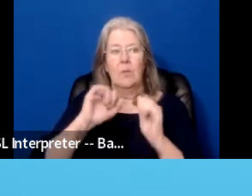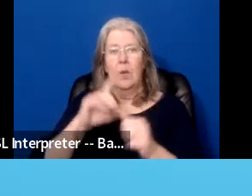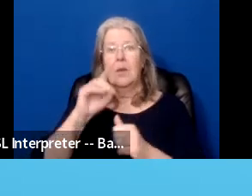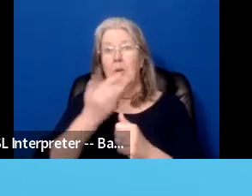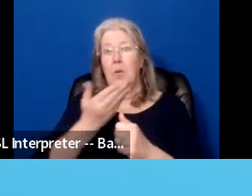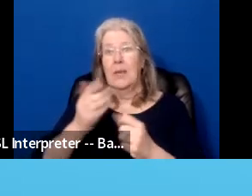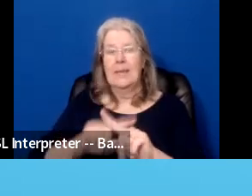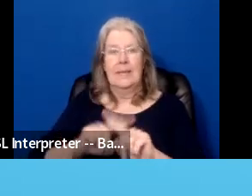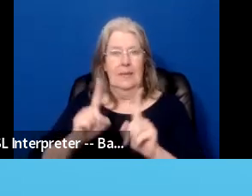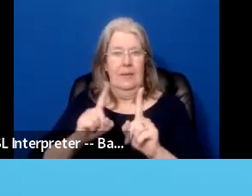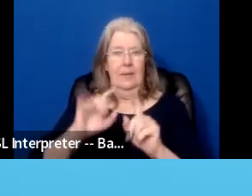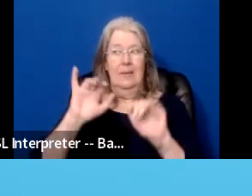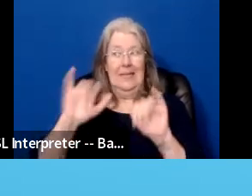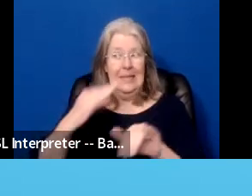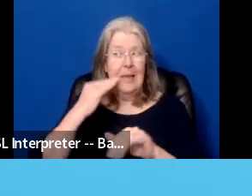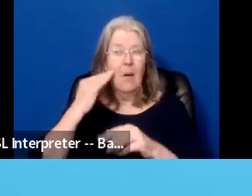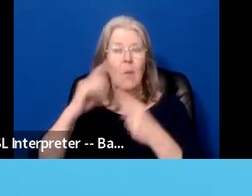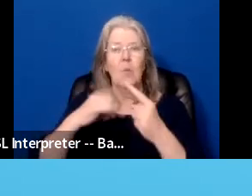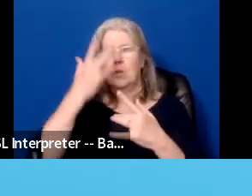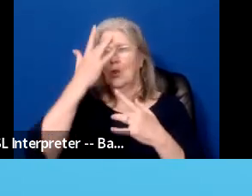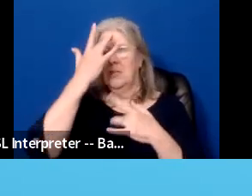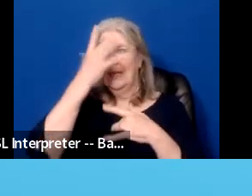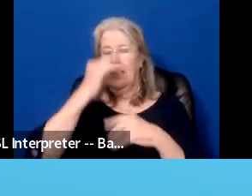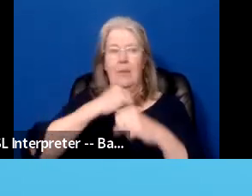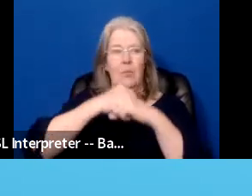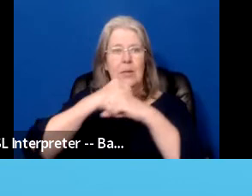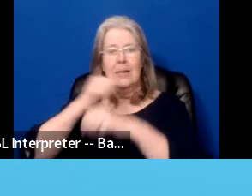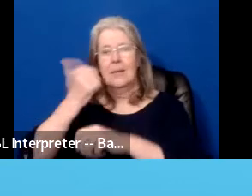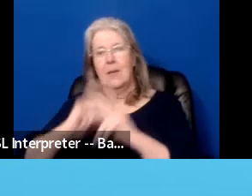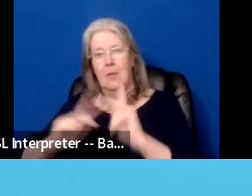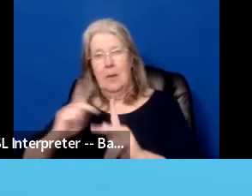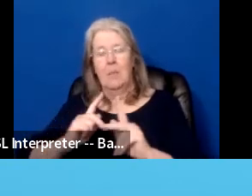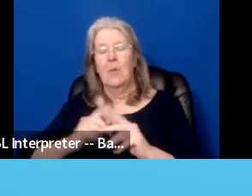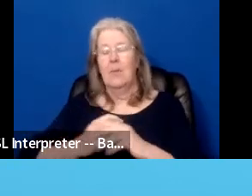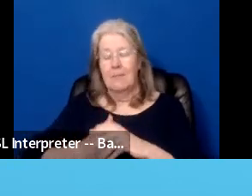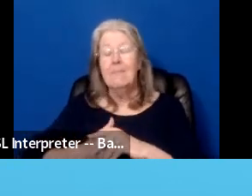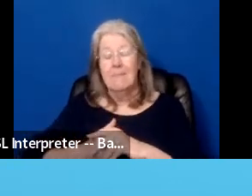home when we're sick, and we can protect other people by staying home when we're sick.